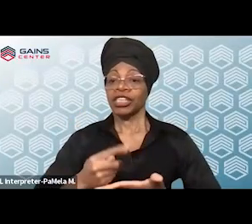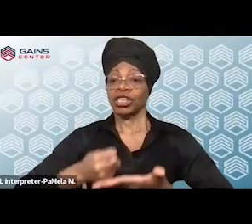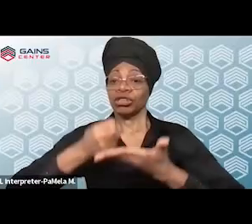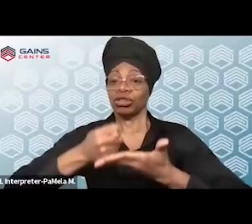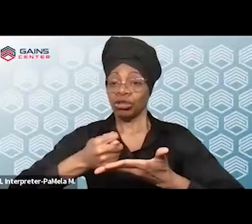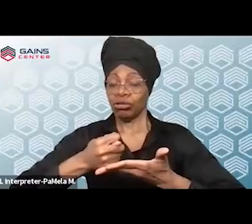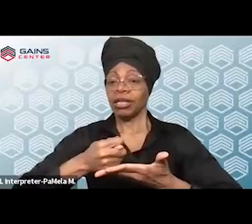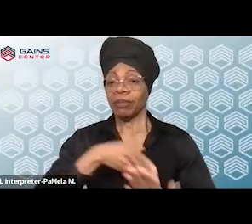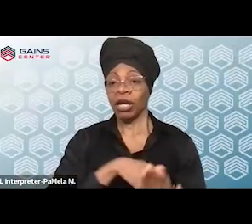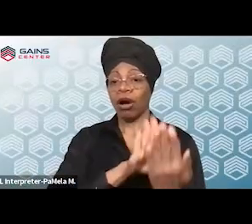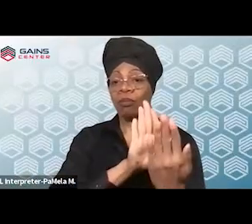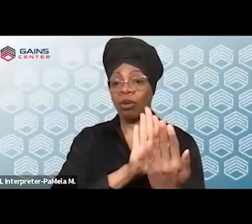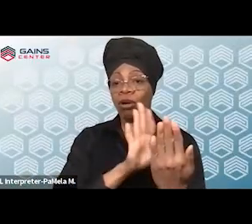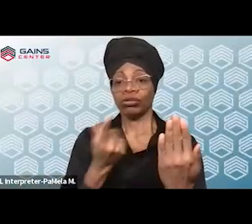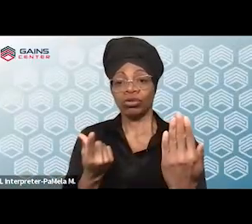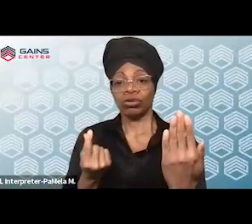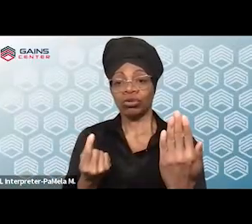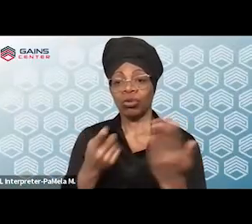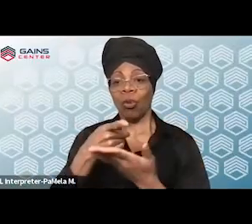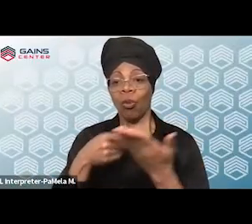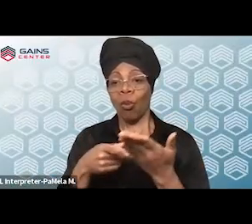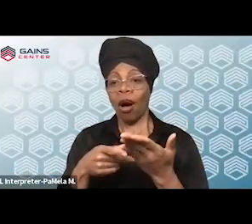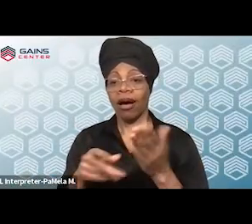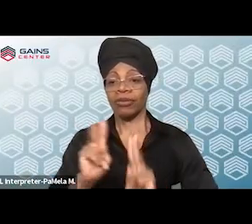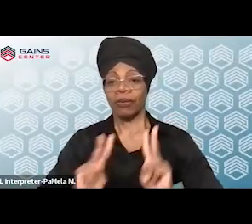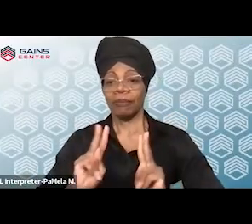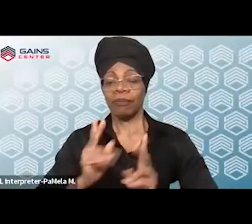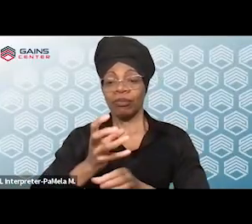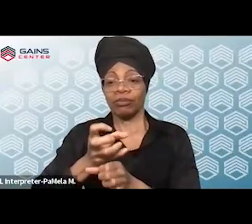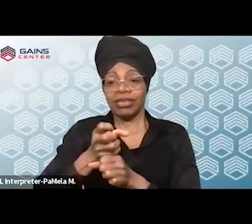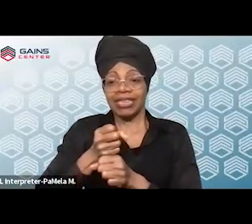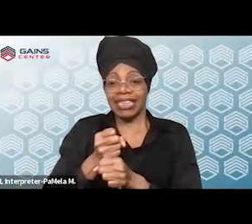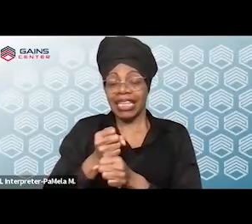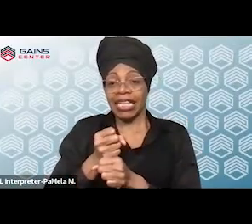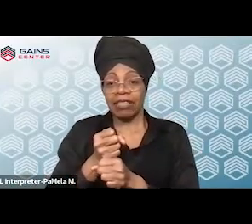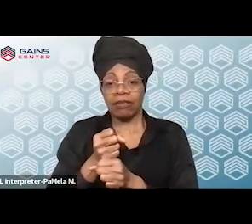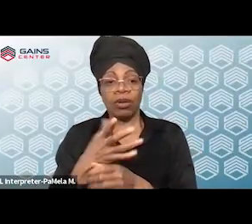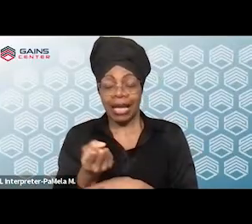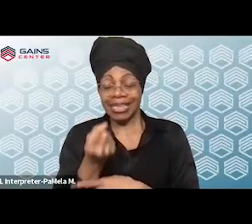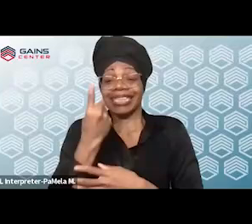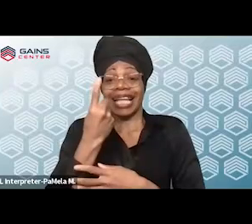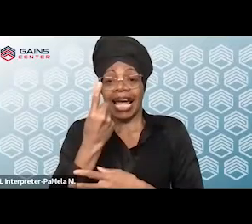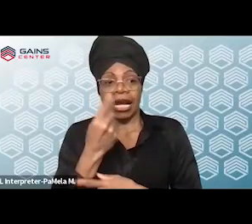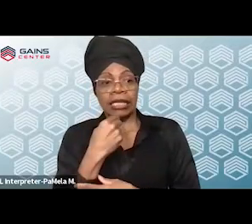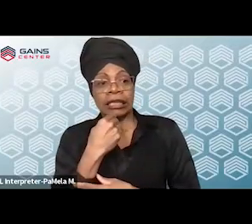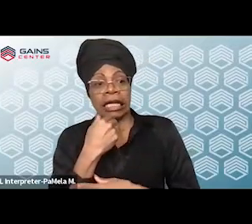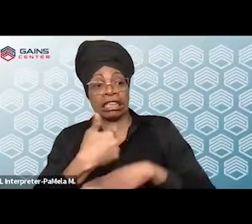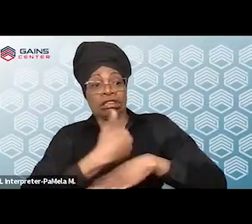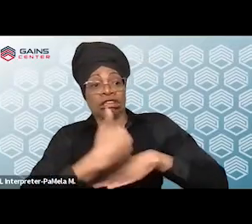to what they perceive as a threat or a place that's unsafe for them.